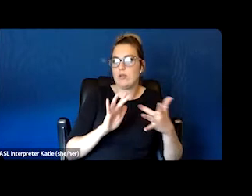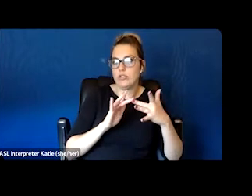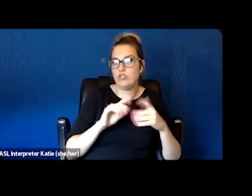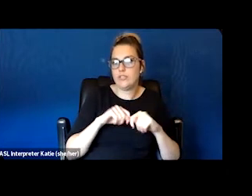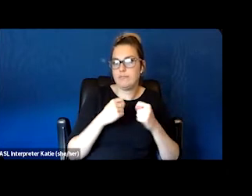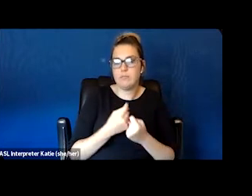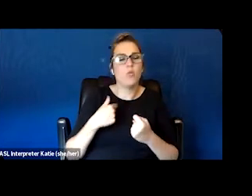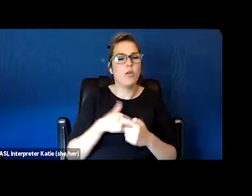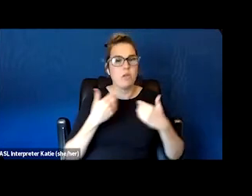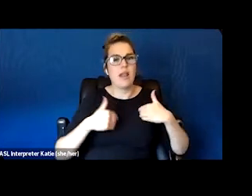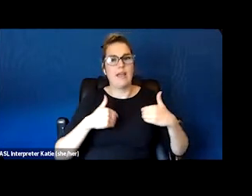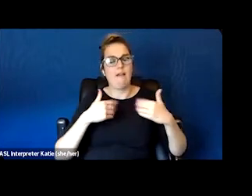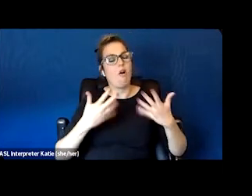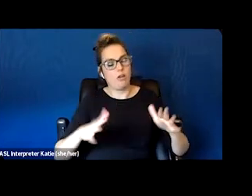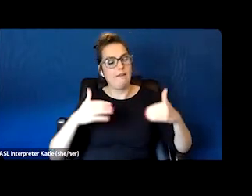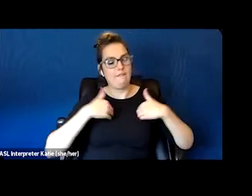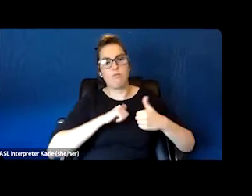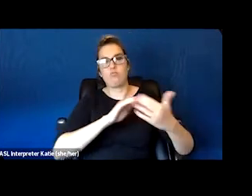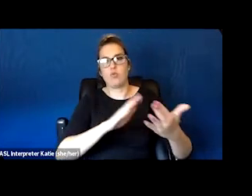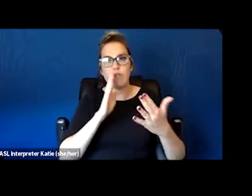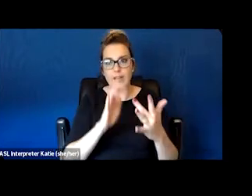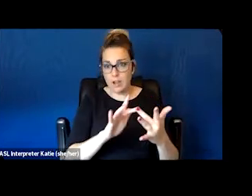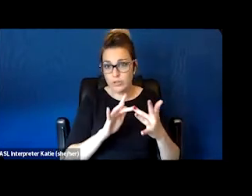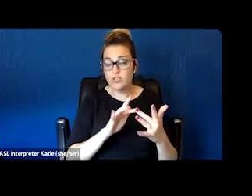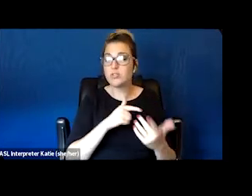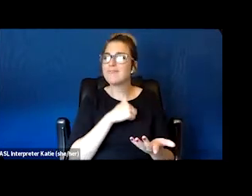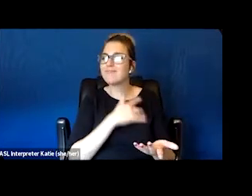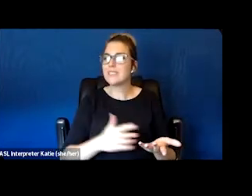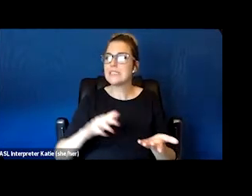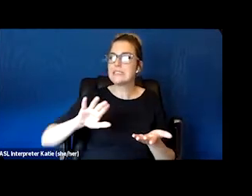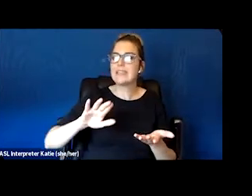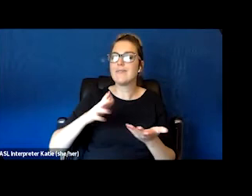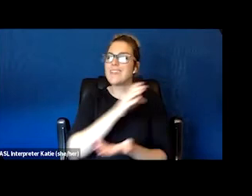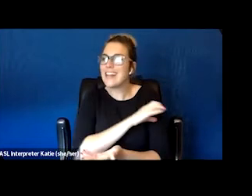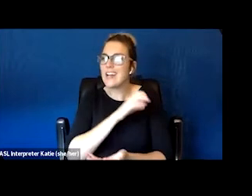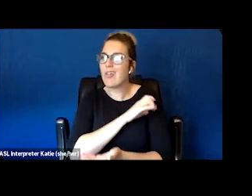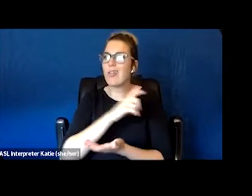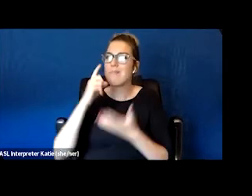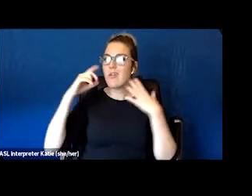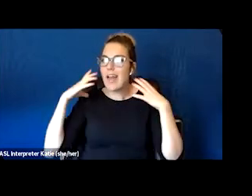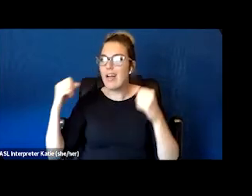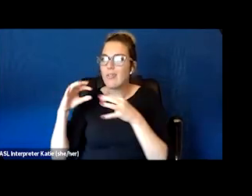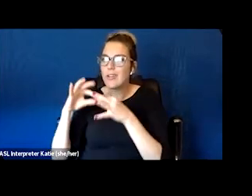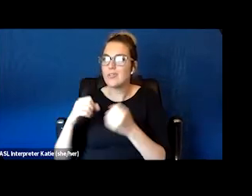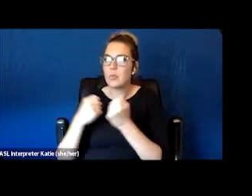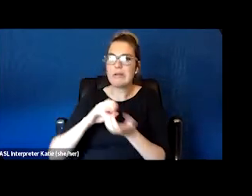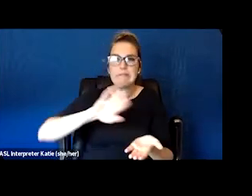but it doesn't usually come with that, you know, clinical or mental health-related support, it's generally peer support.